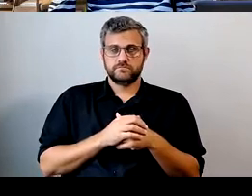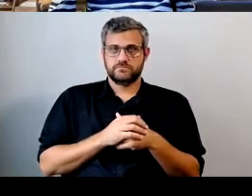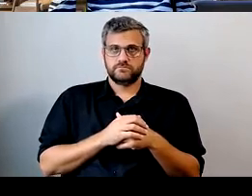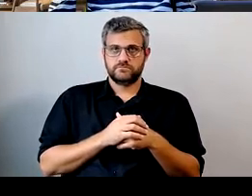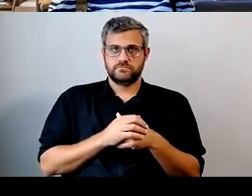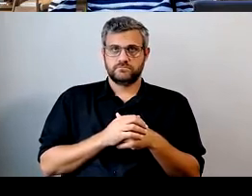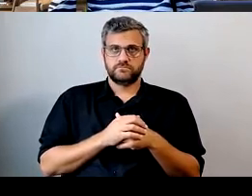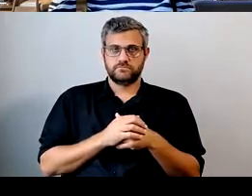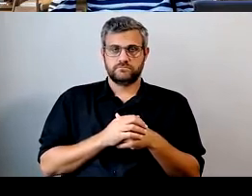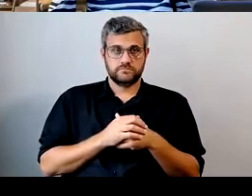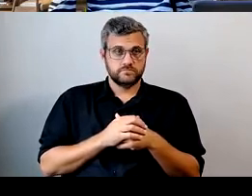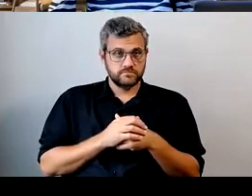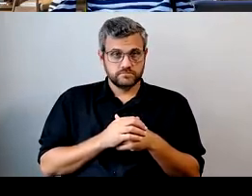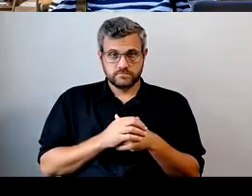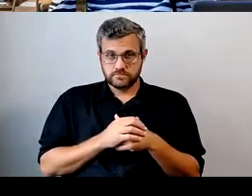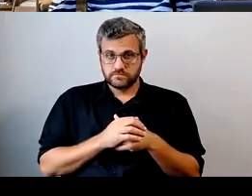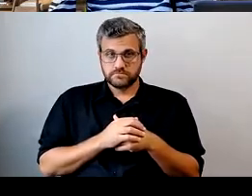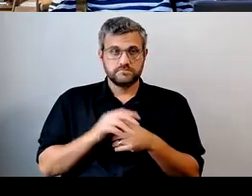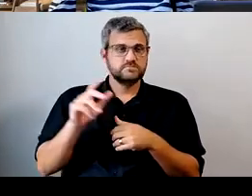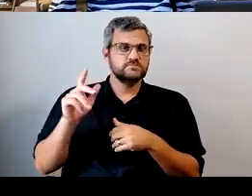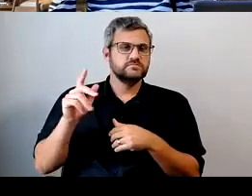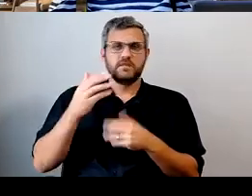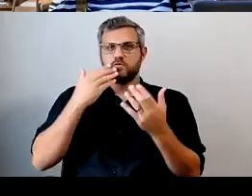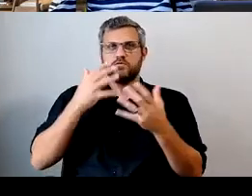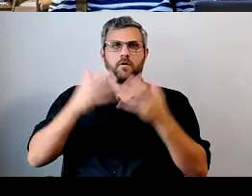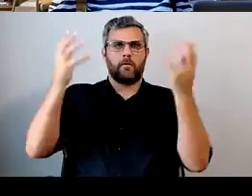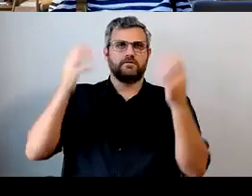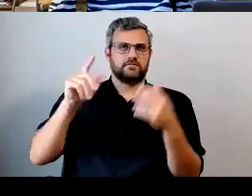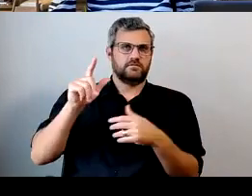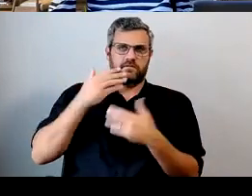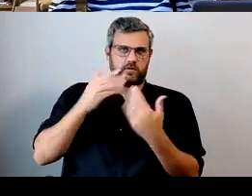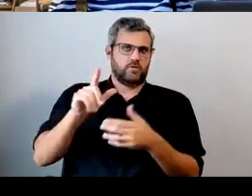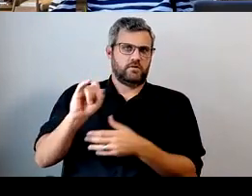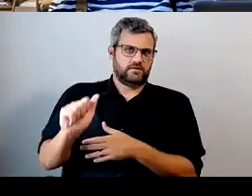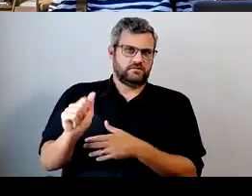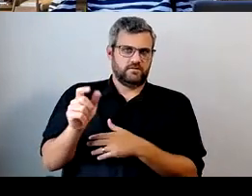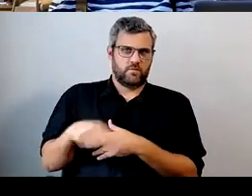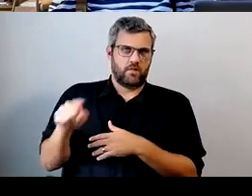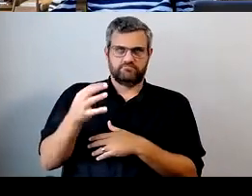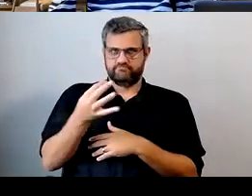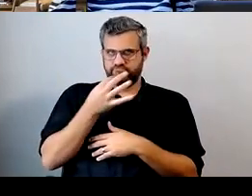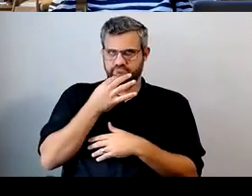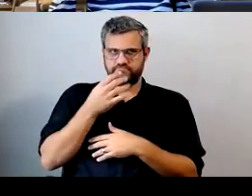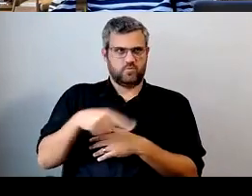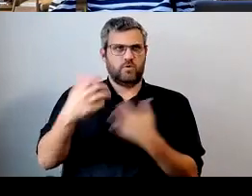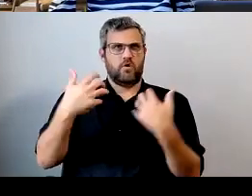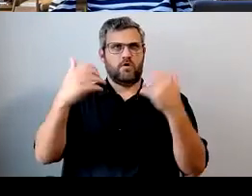[Kirsten] Thank you very much, Lisa, like we said you guys are we always say, the experts in the audience, so we appreciate your input.